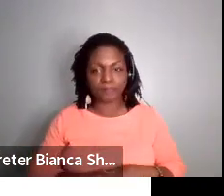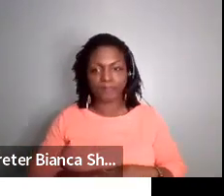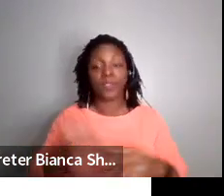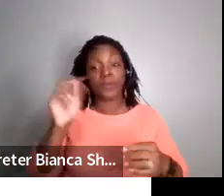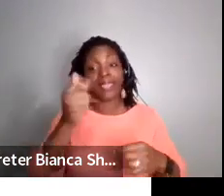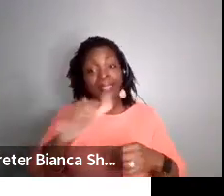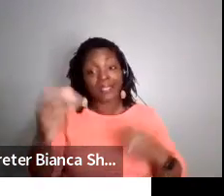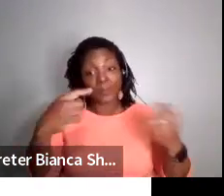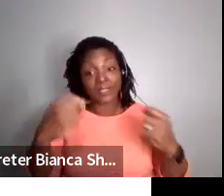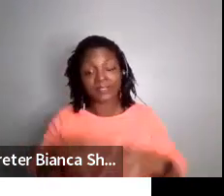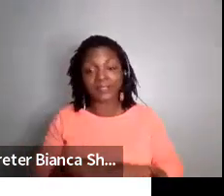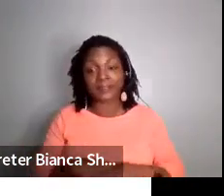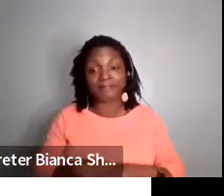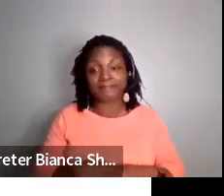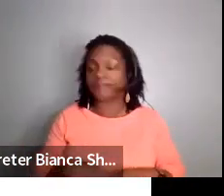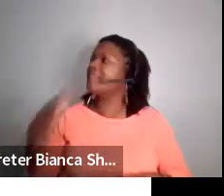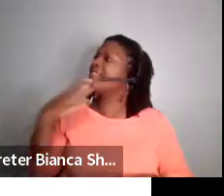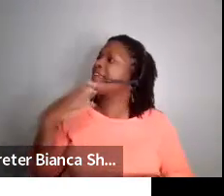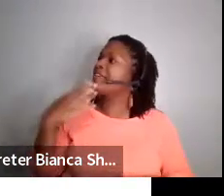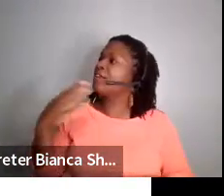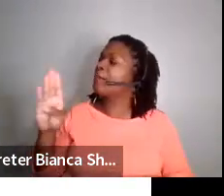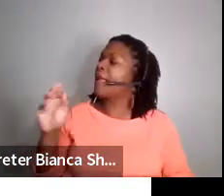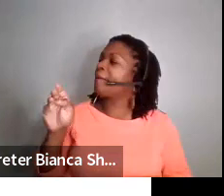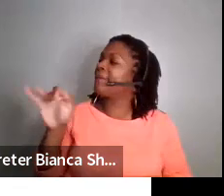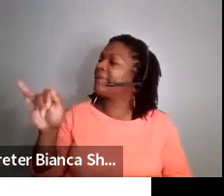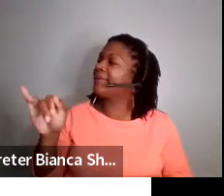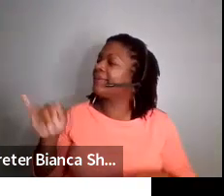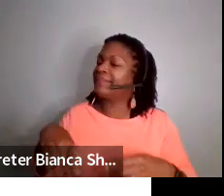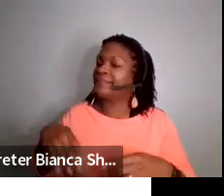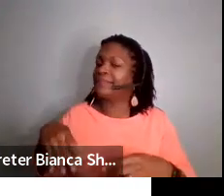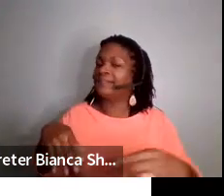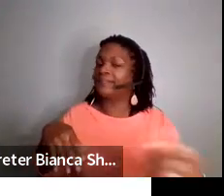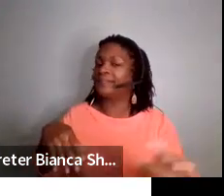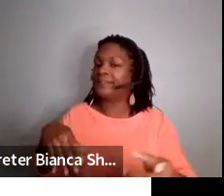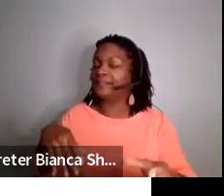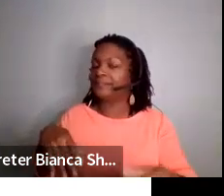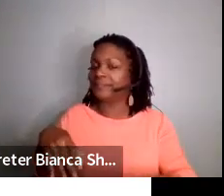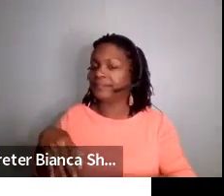We had one kind of able to hear you company.